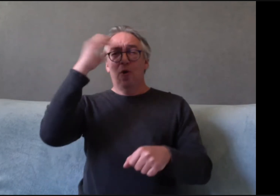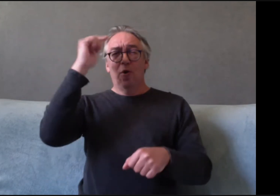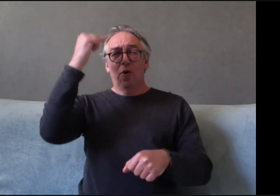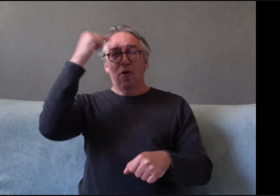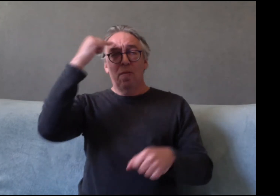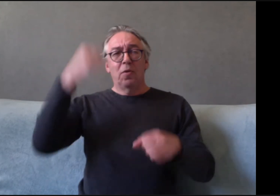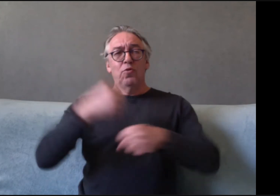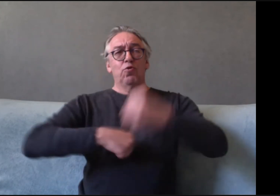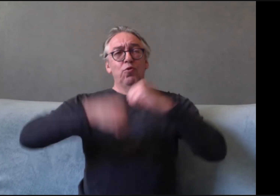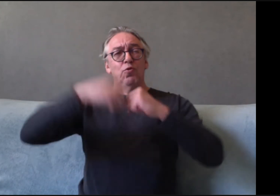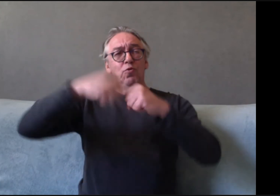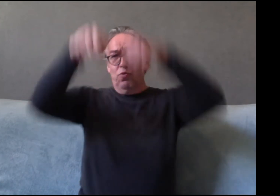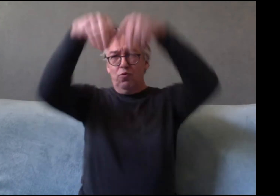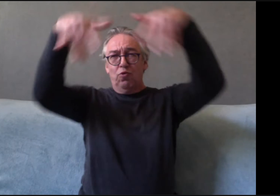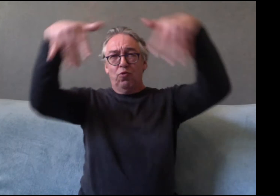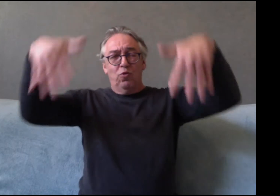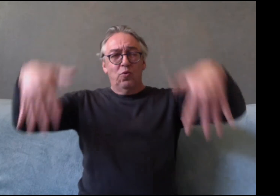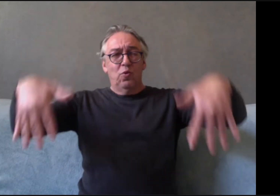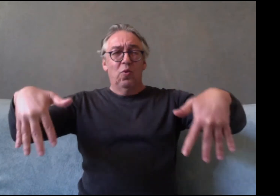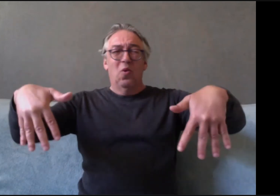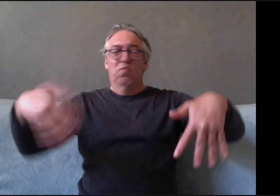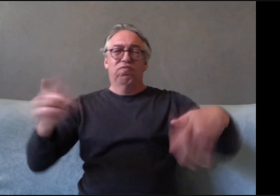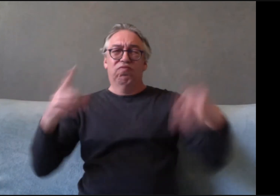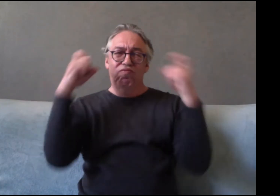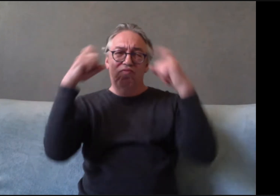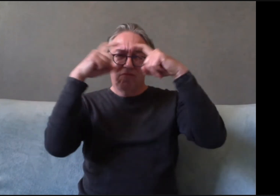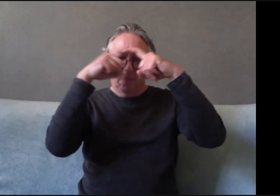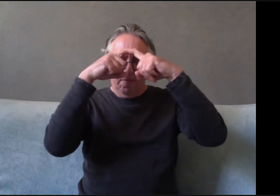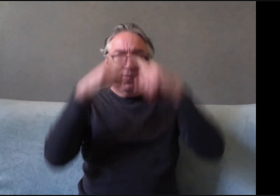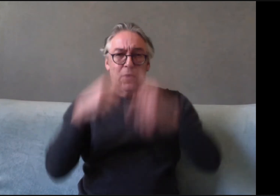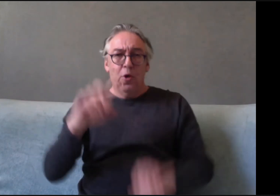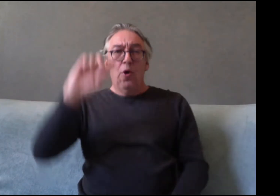it doesn't have the power to impose to regional competency